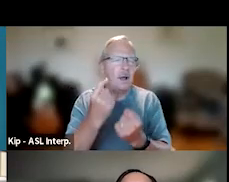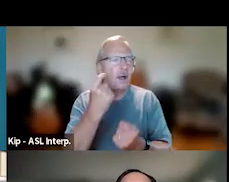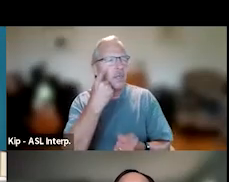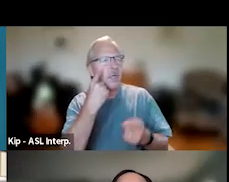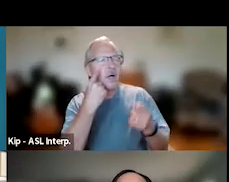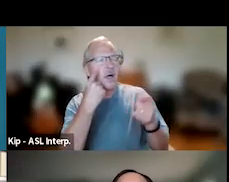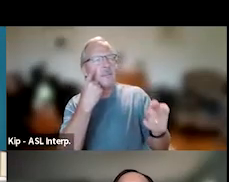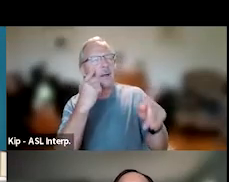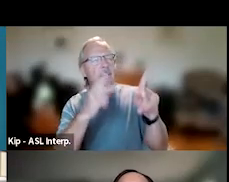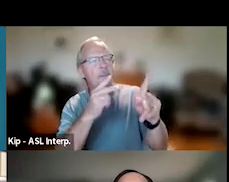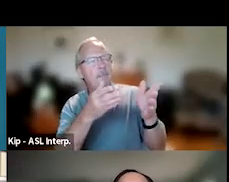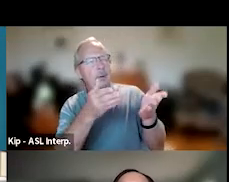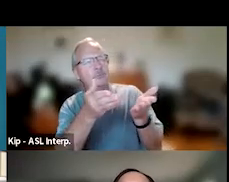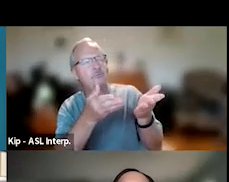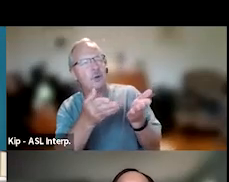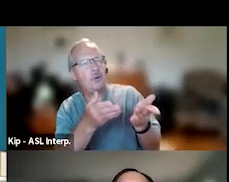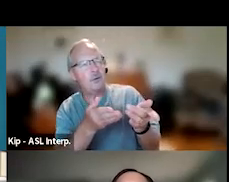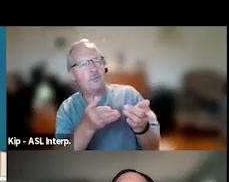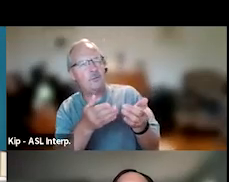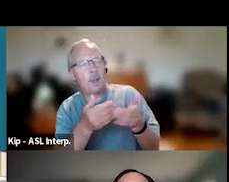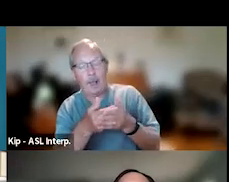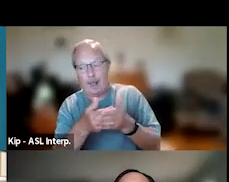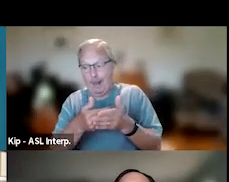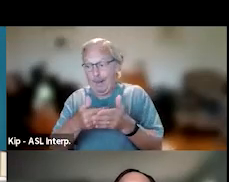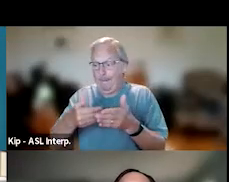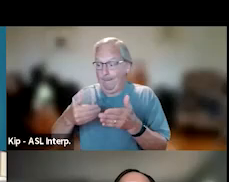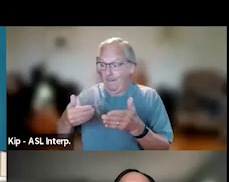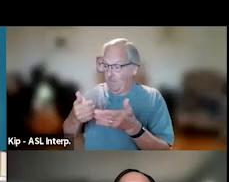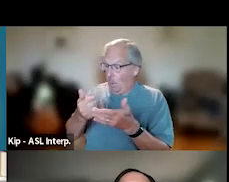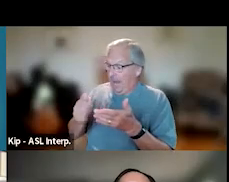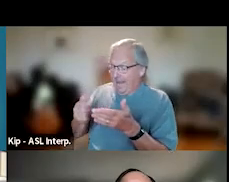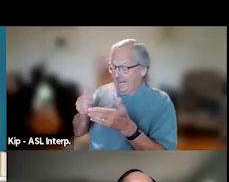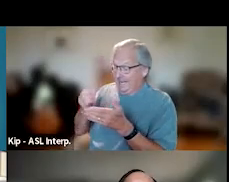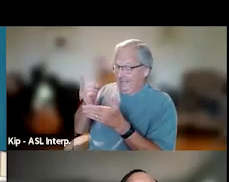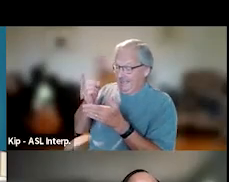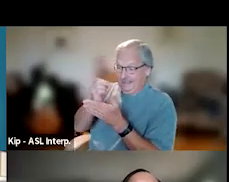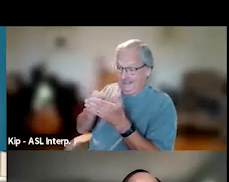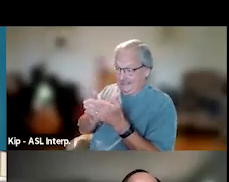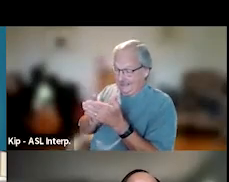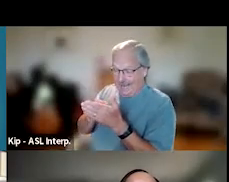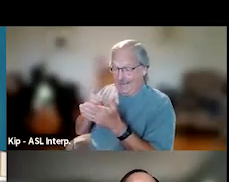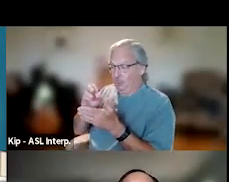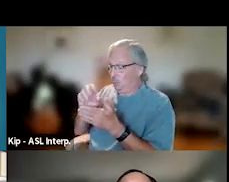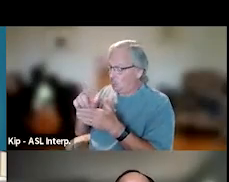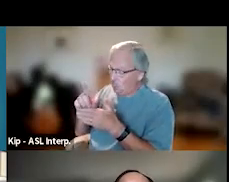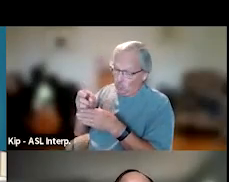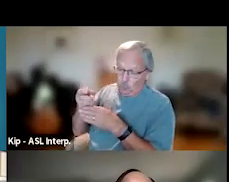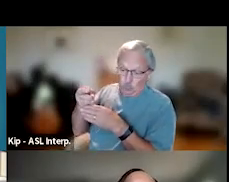that are served before we did any design of any tool or resource.